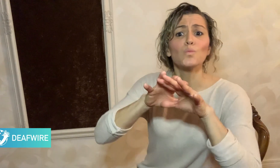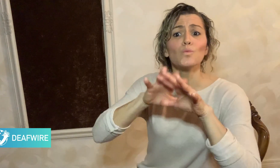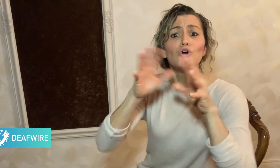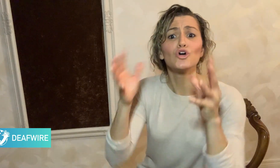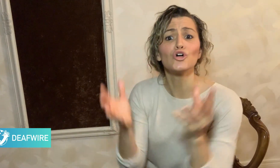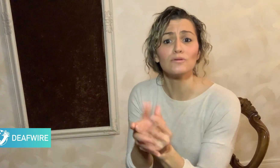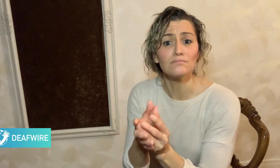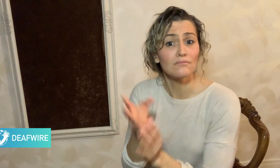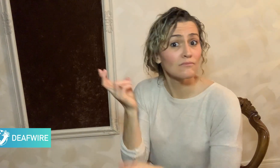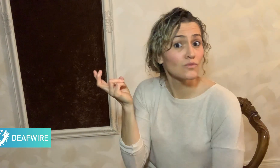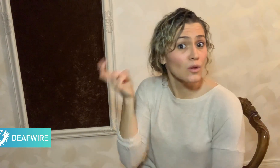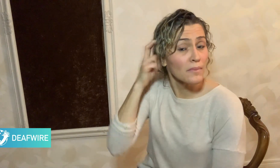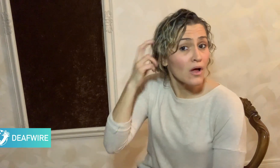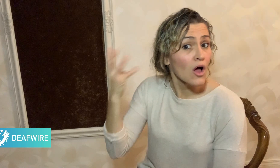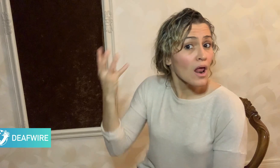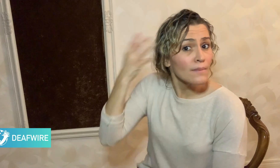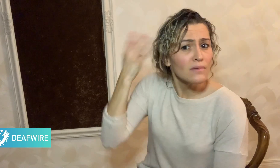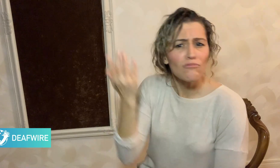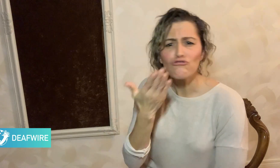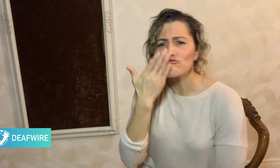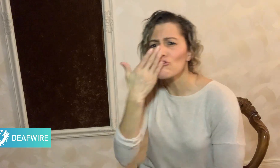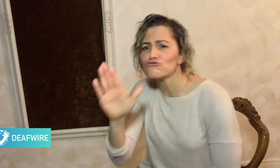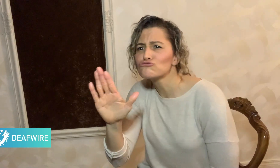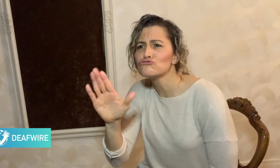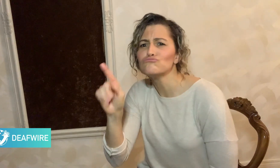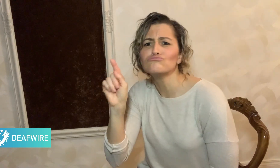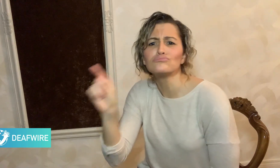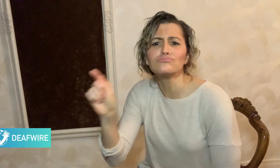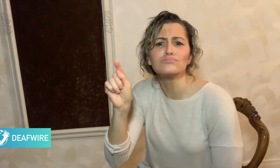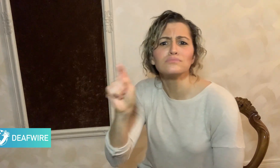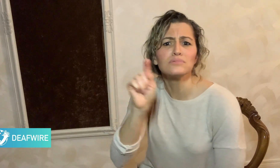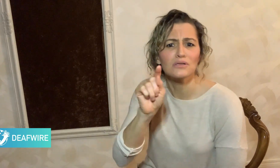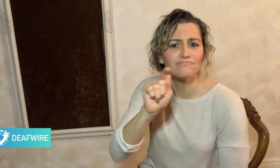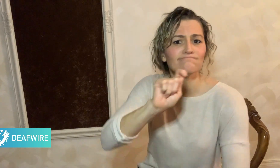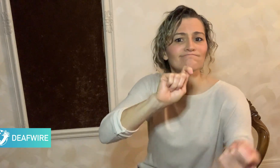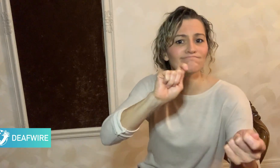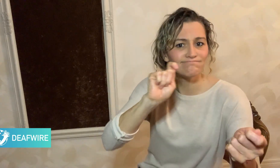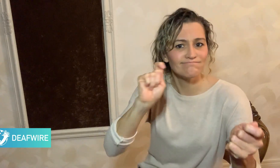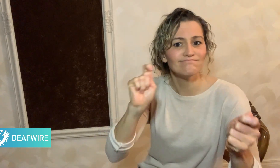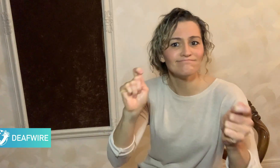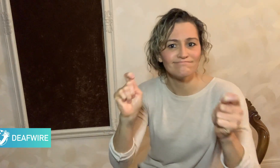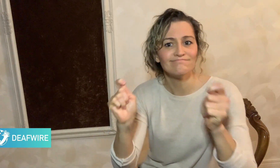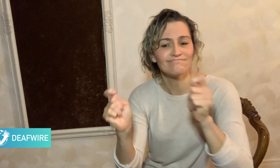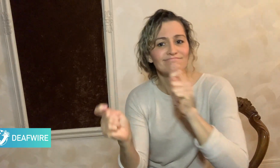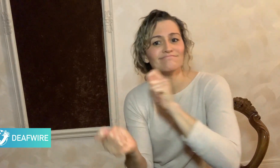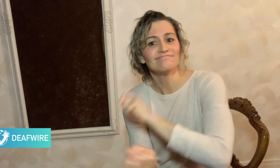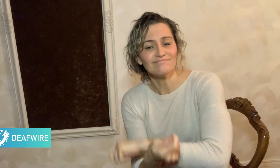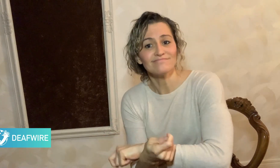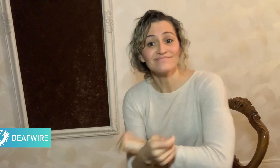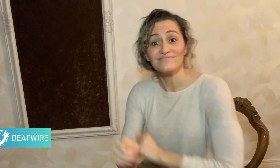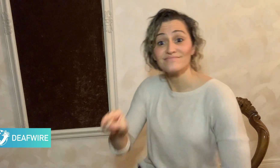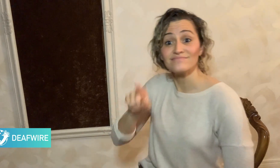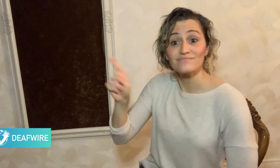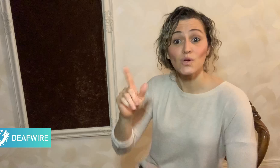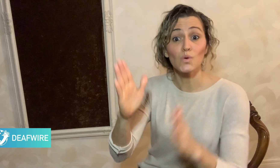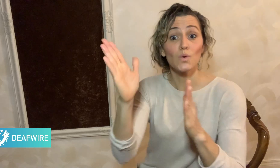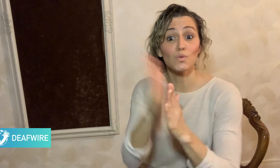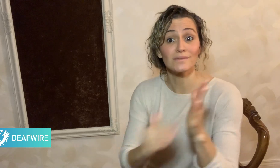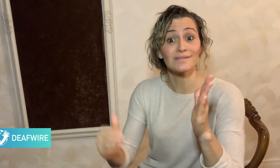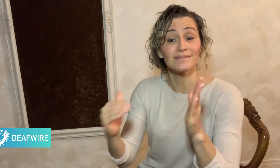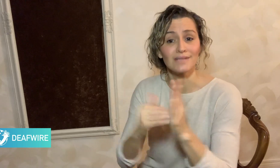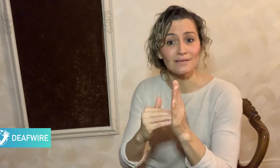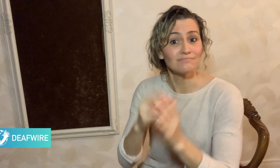Attitudes about CIs around the world are changing,